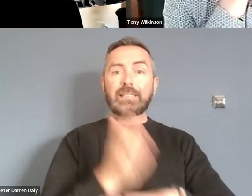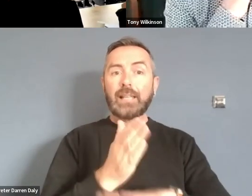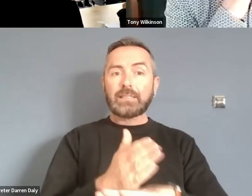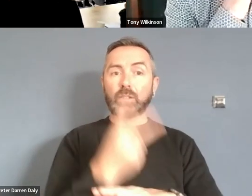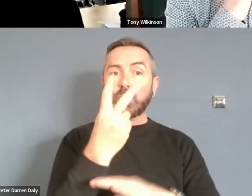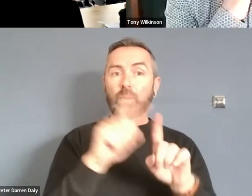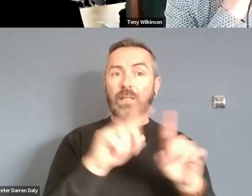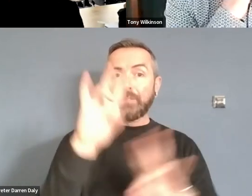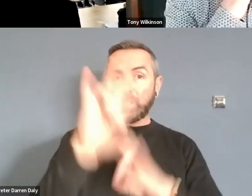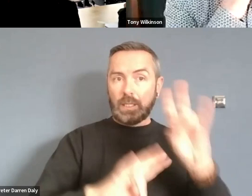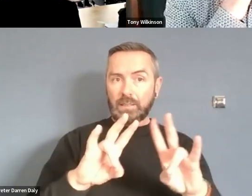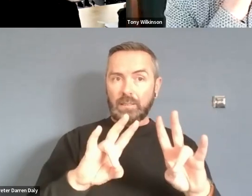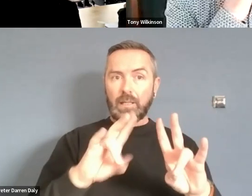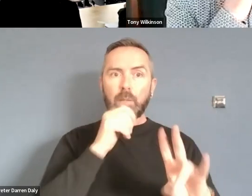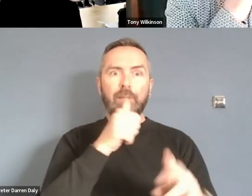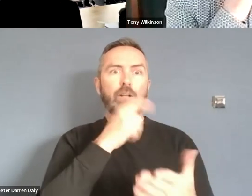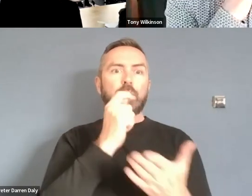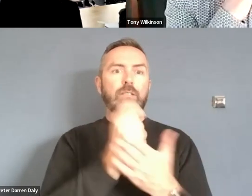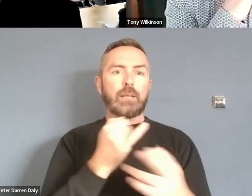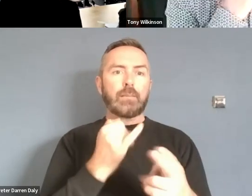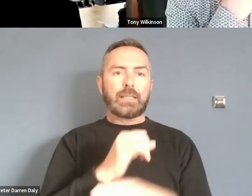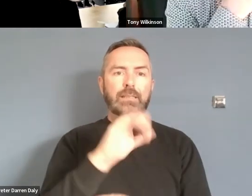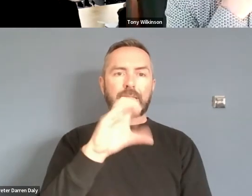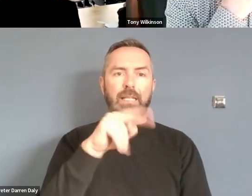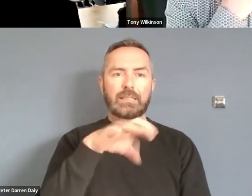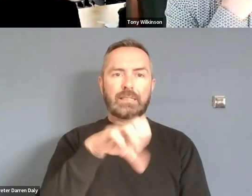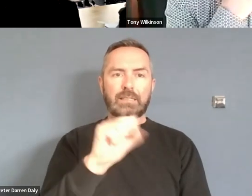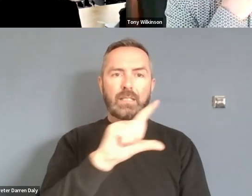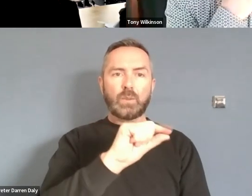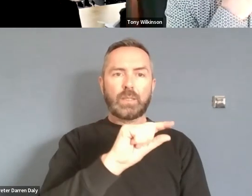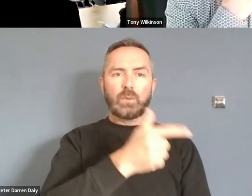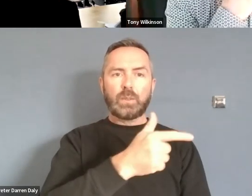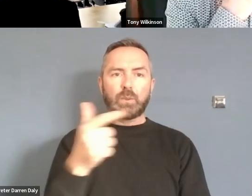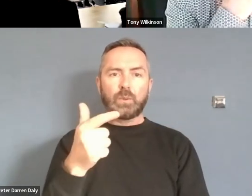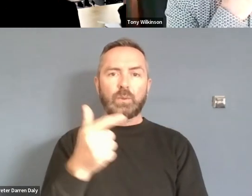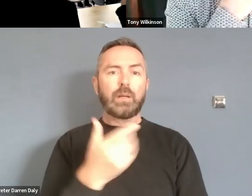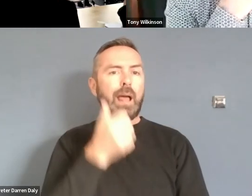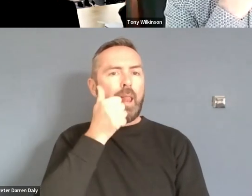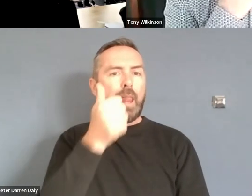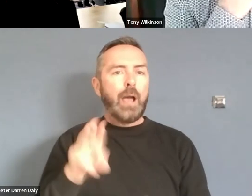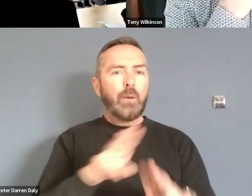But for the first time in census 2022, it allowed people to, if you like, grade the